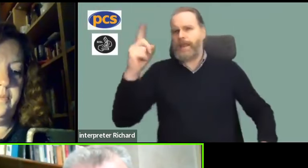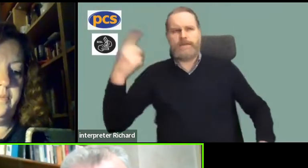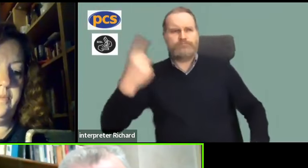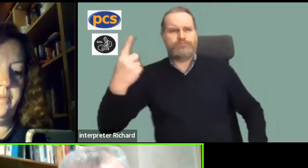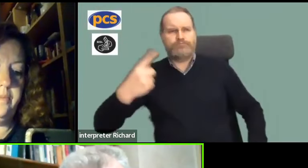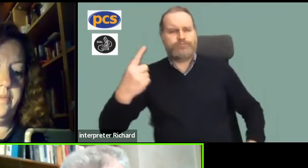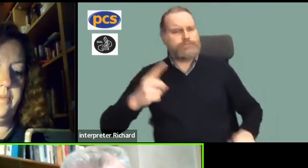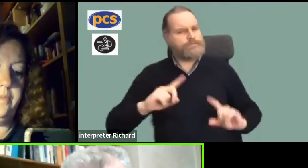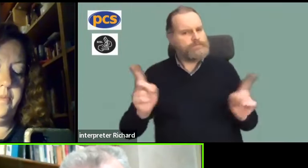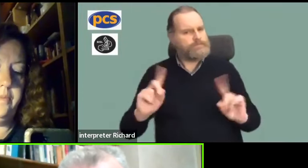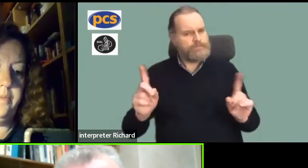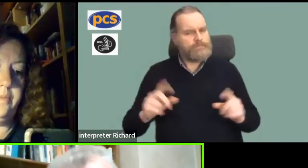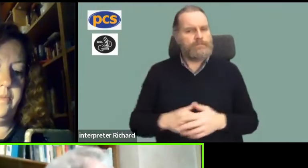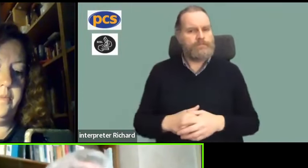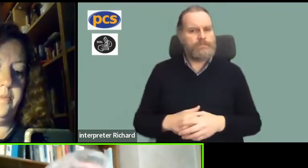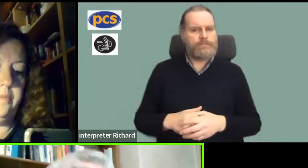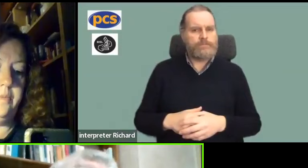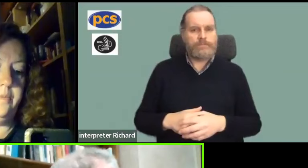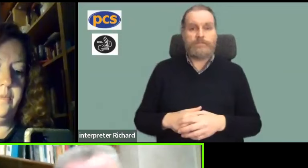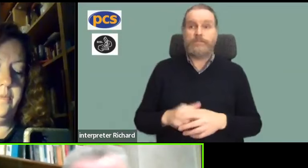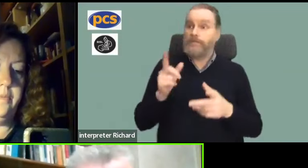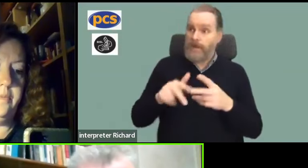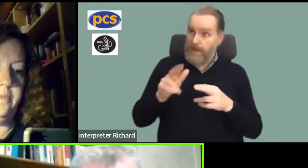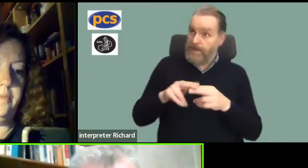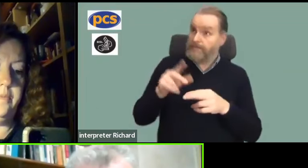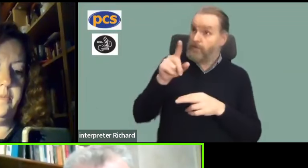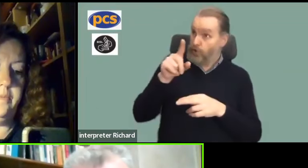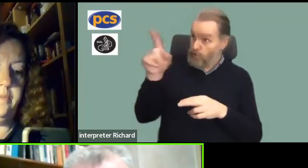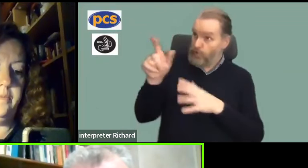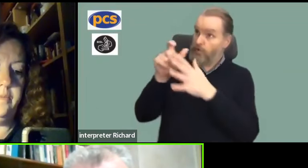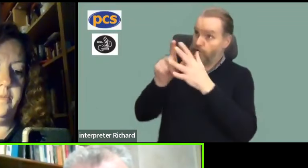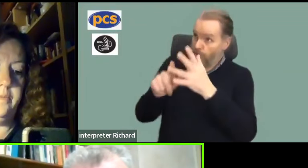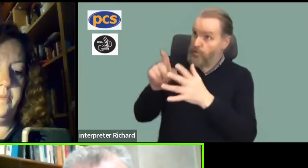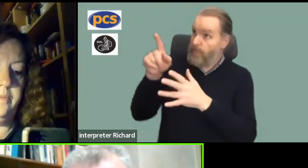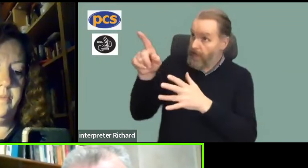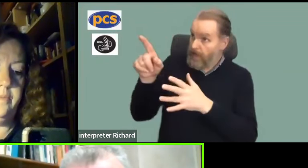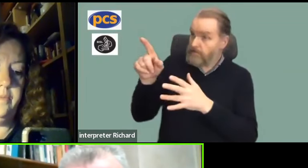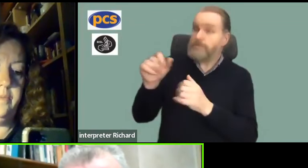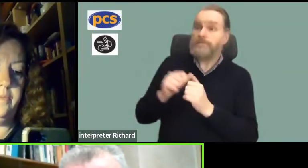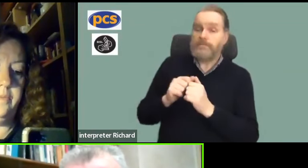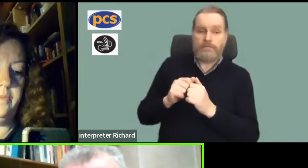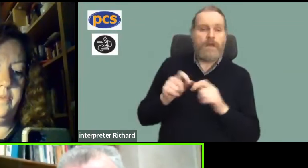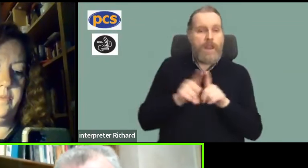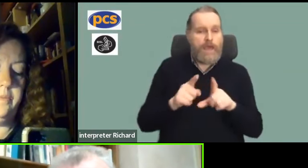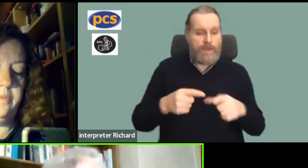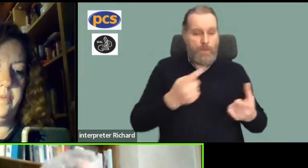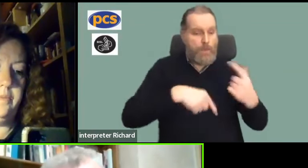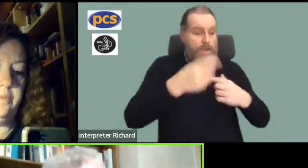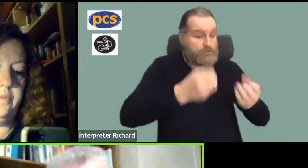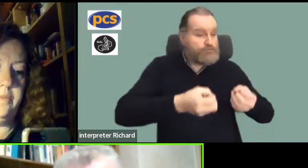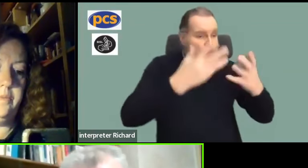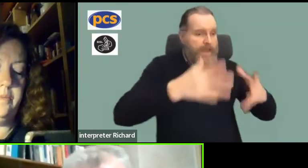ns by which we can reciprocate and escalate by saying and escalate by saying, right and escalate by saying, right? Well, if that's what you're going to do we're now going to call those group of members in